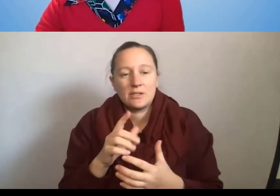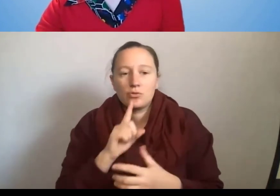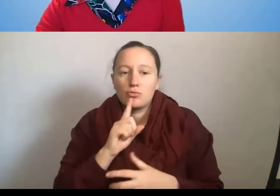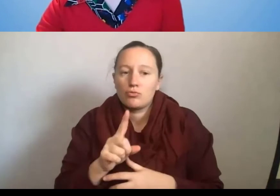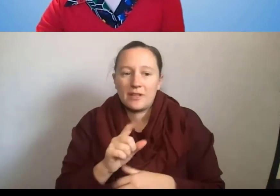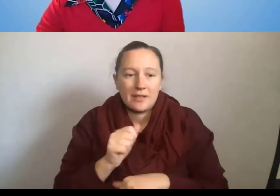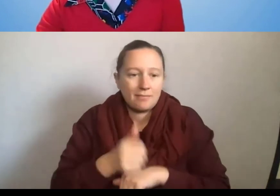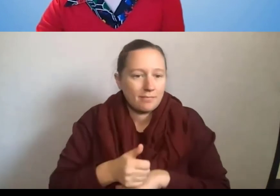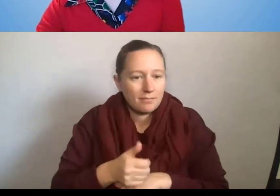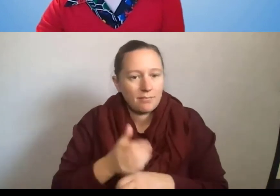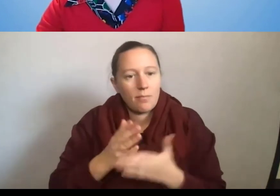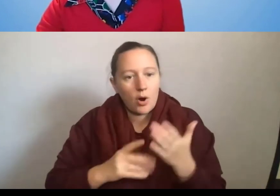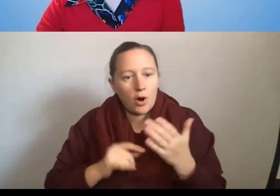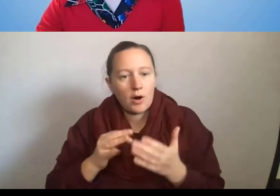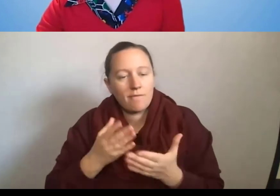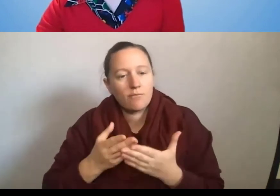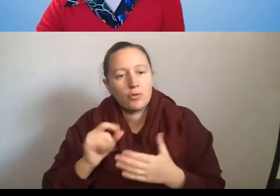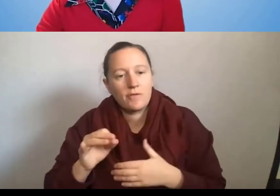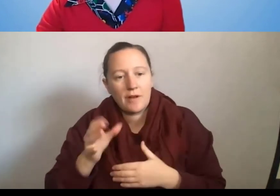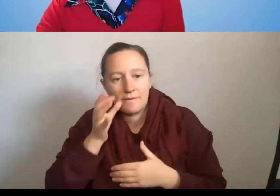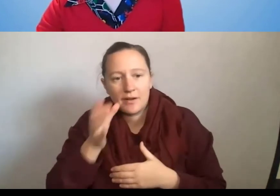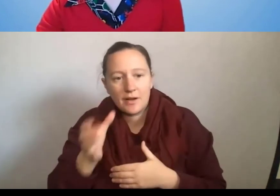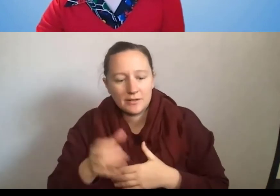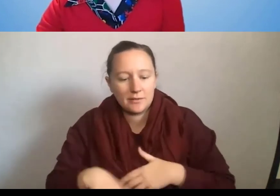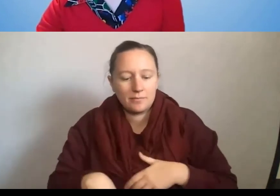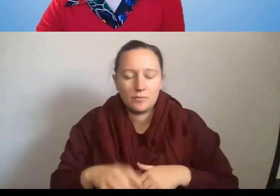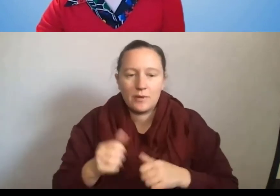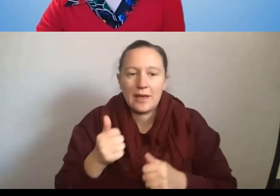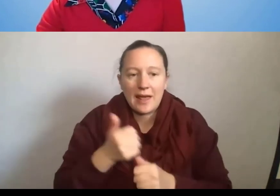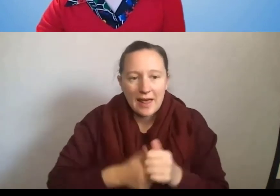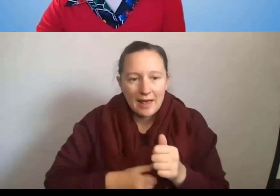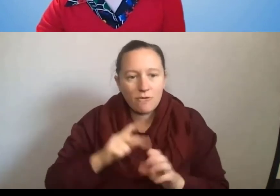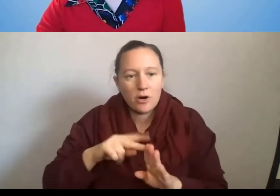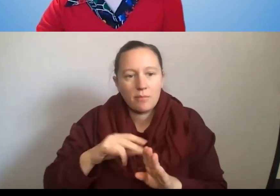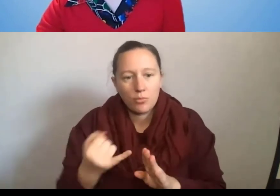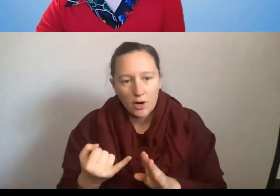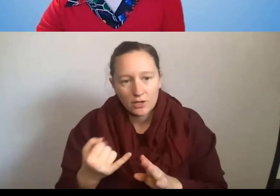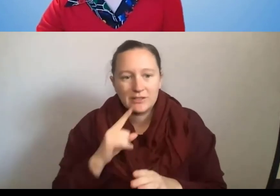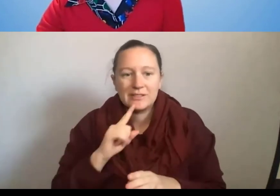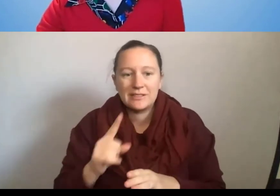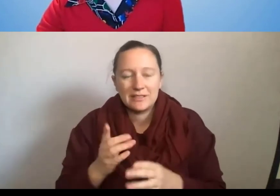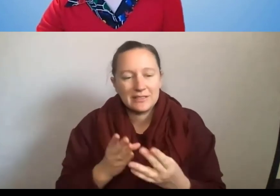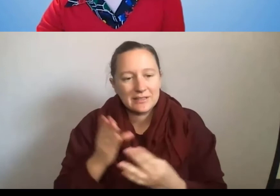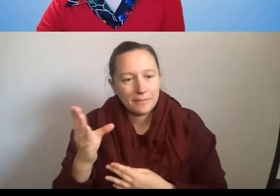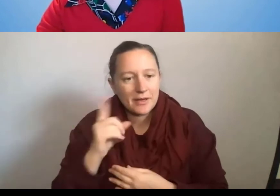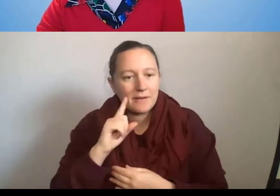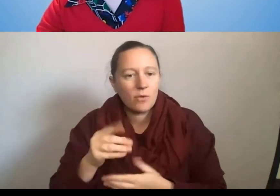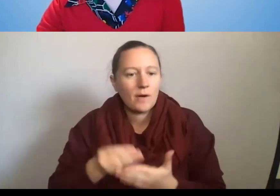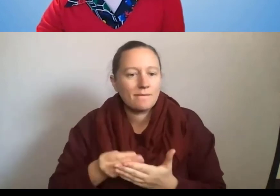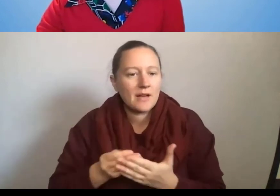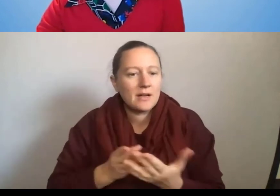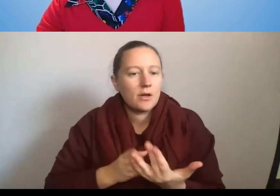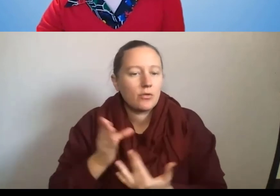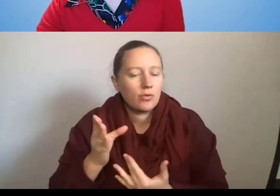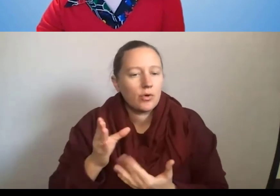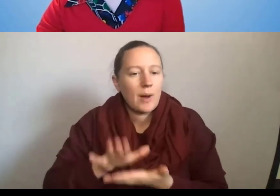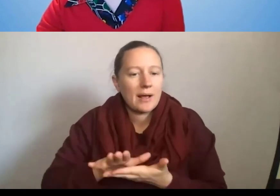Proof of Concept network. So every single project that is submitted for funding through the Academic Product Development Network